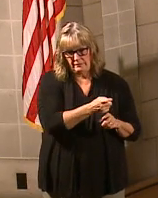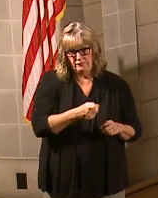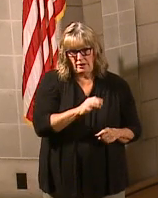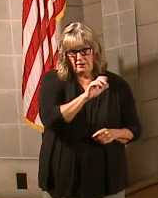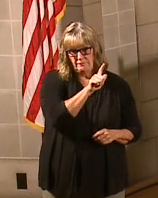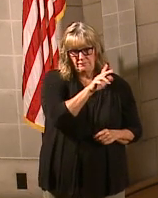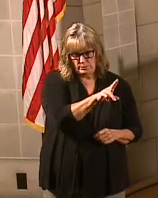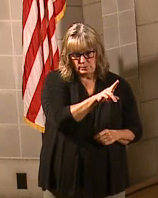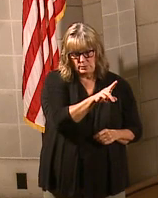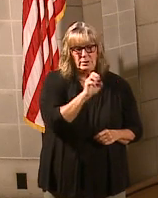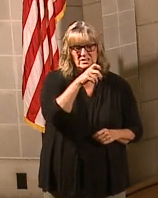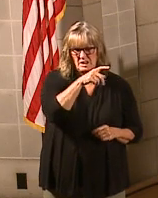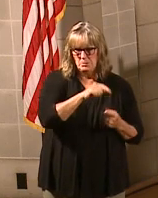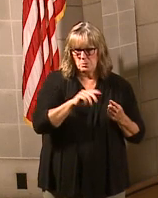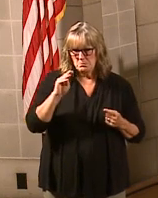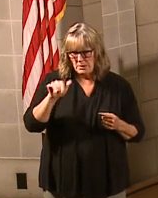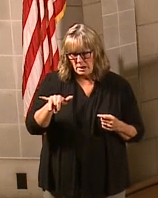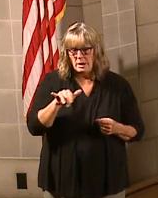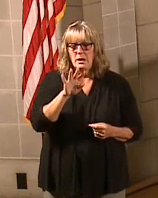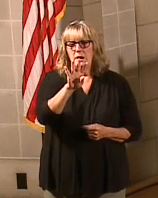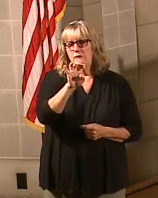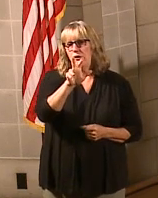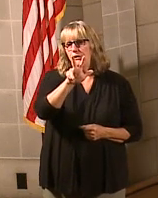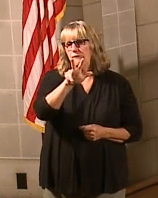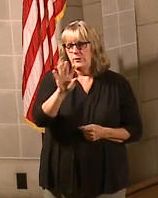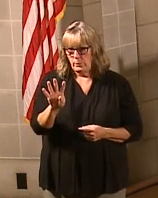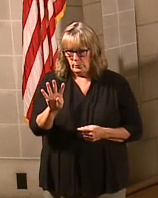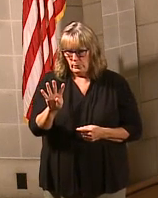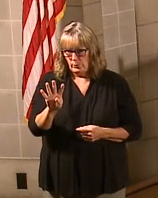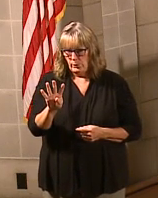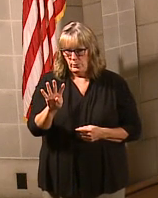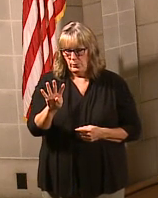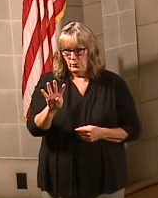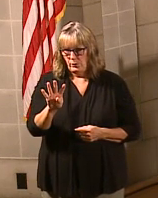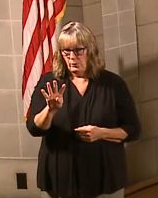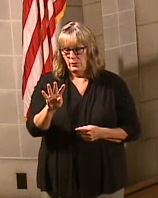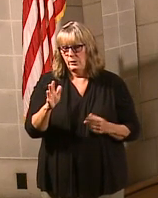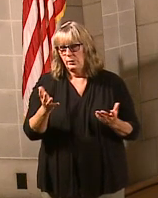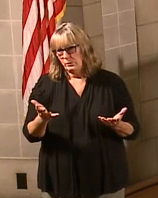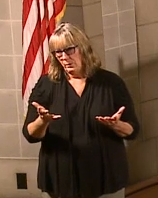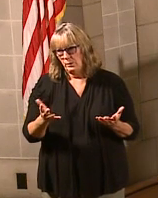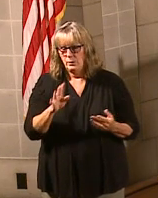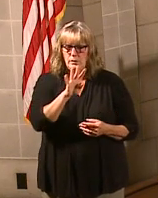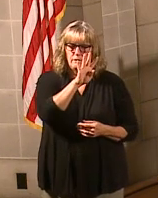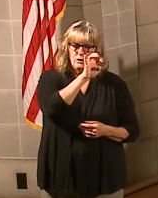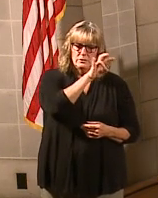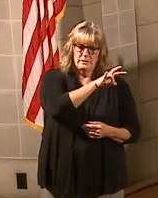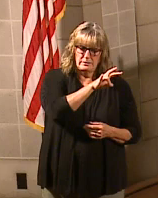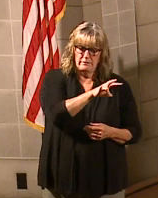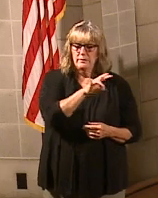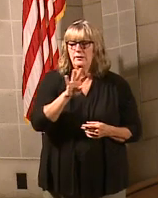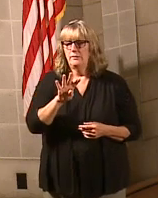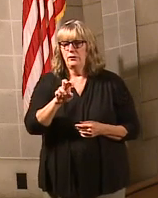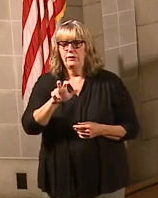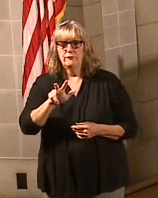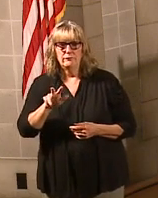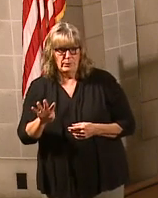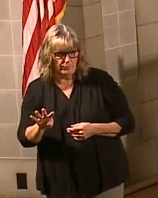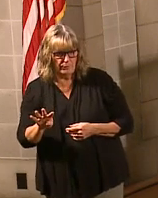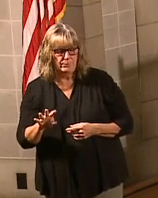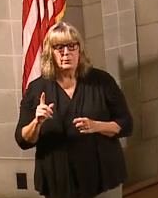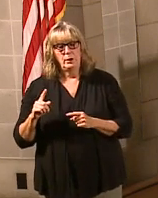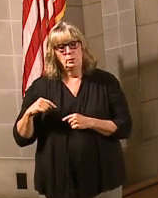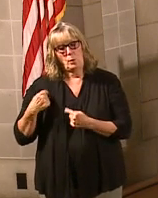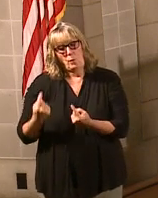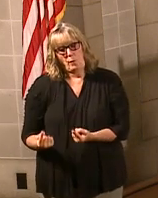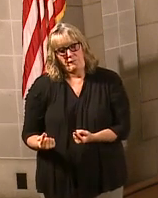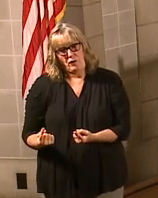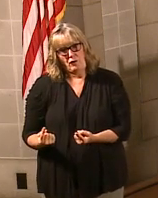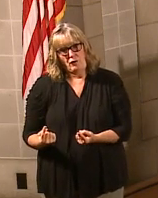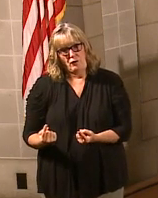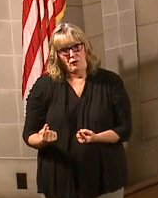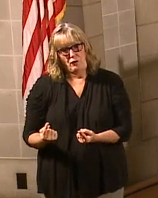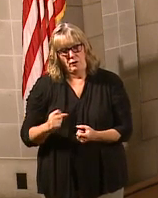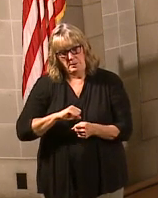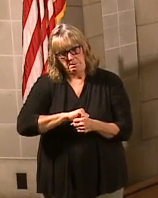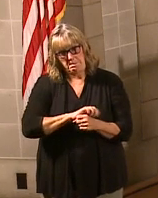EIGHT MONTH SEASON.